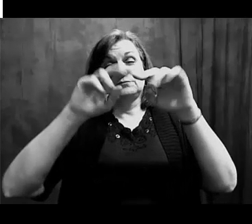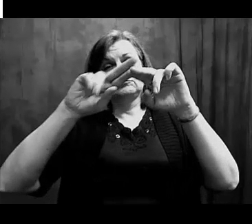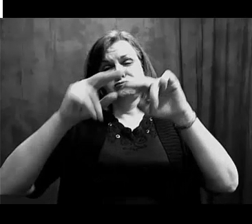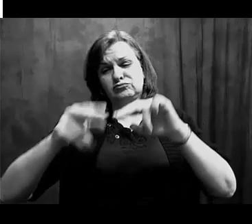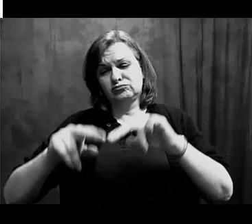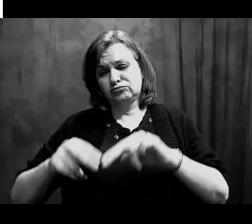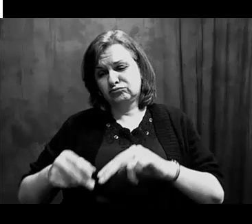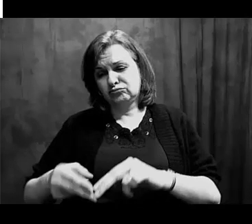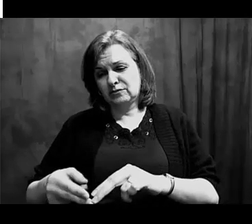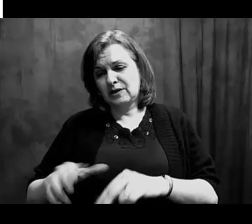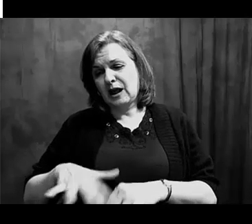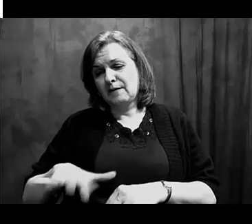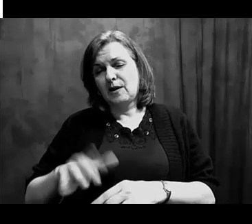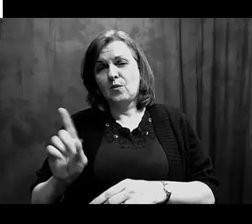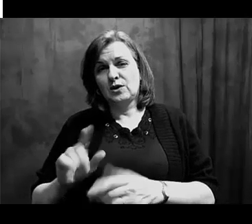to about where we started